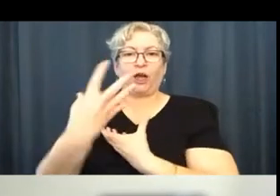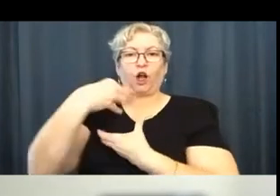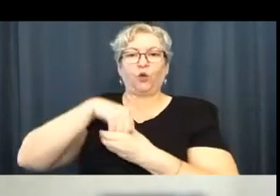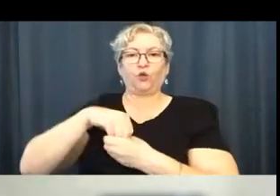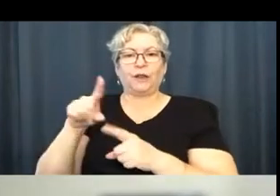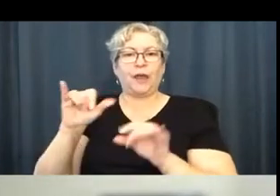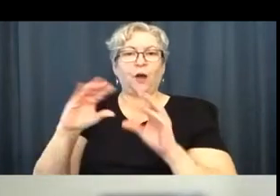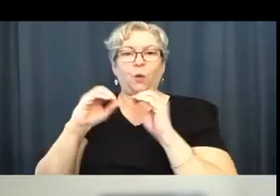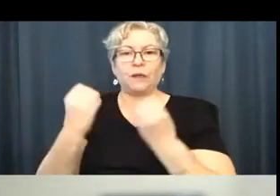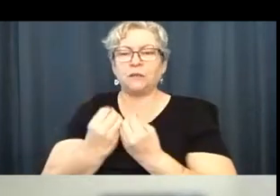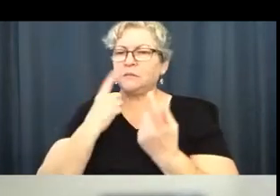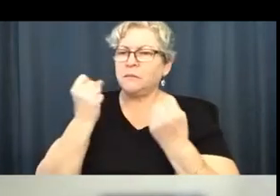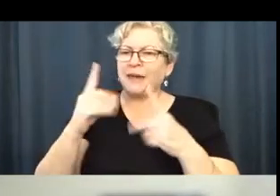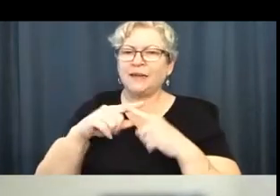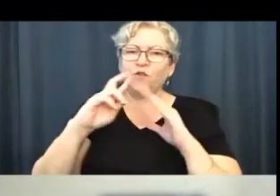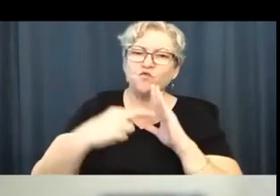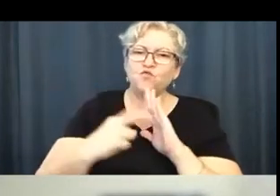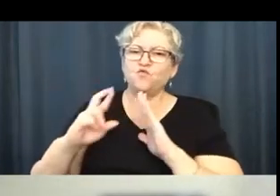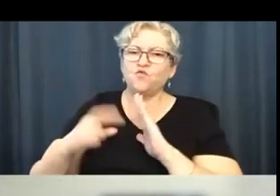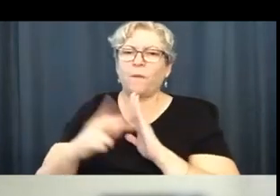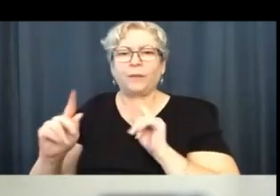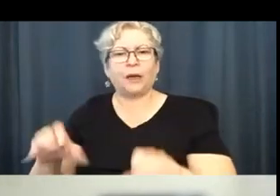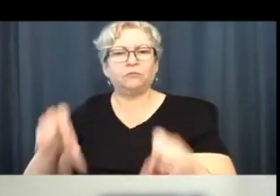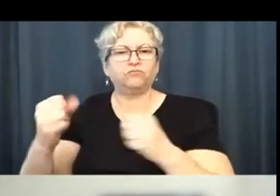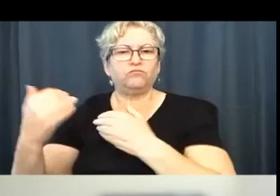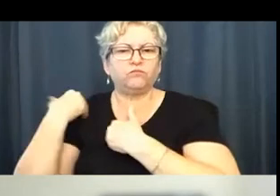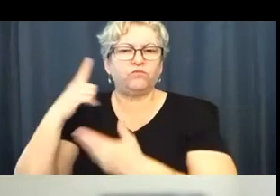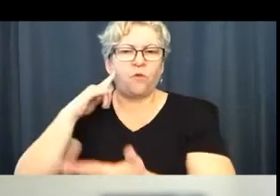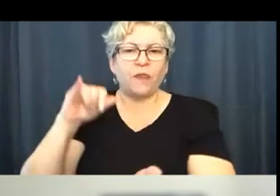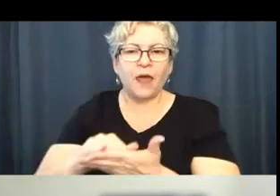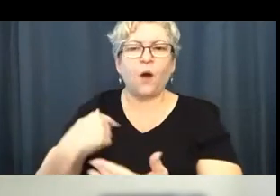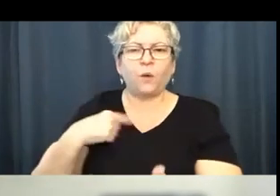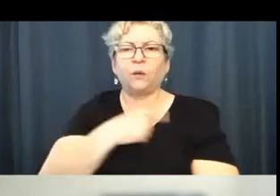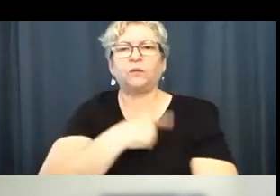And there's lots of different roles that people can play to do that, and we're gonna talk about some of those roles.